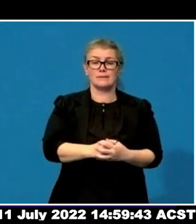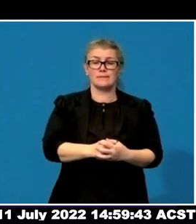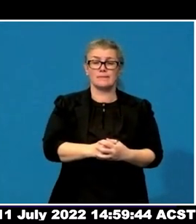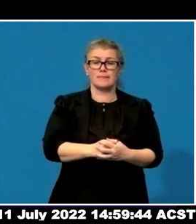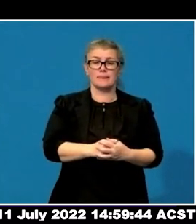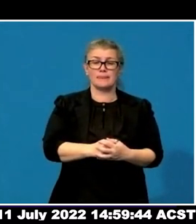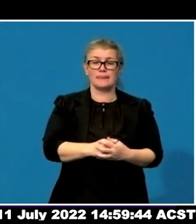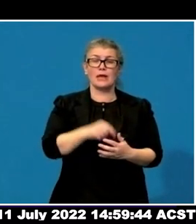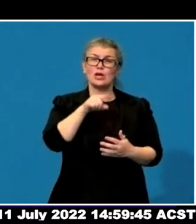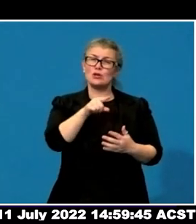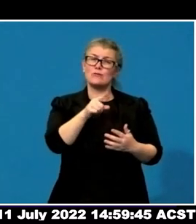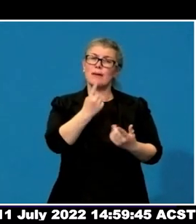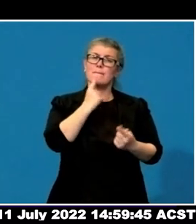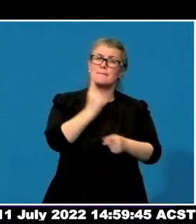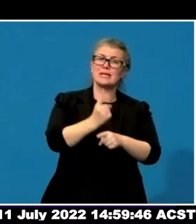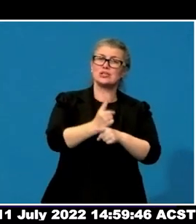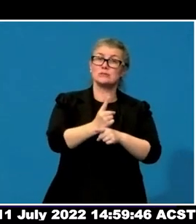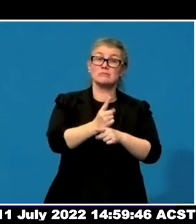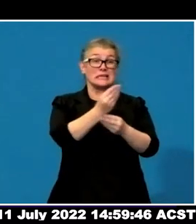NDIS planners. What was good about them?